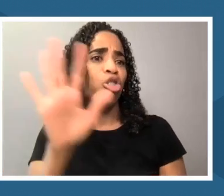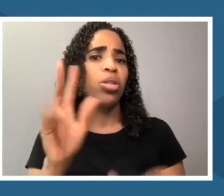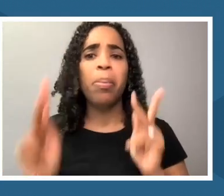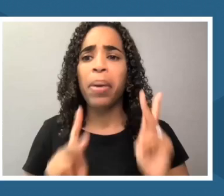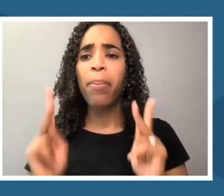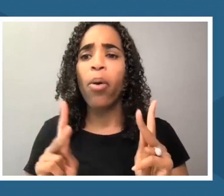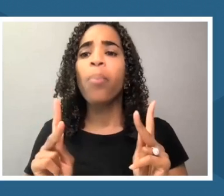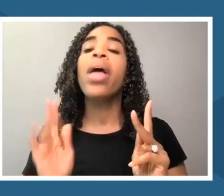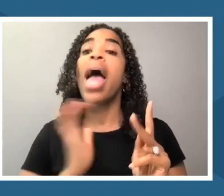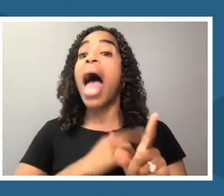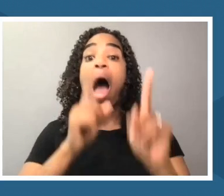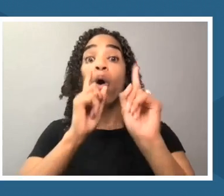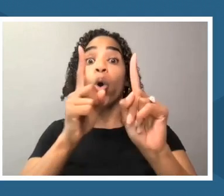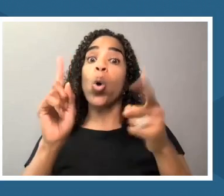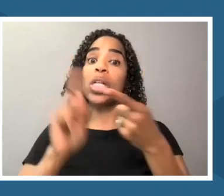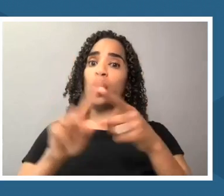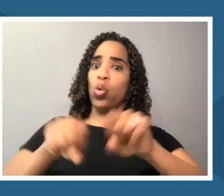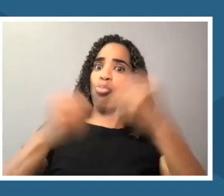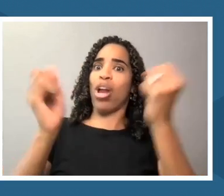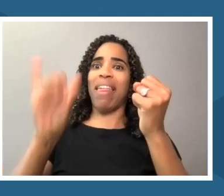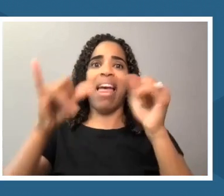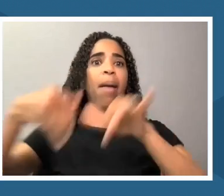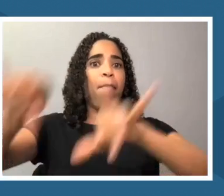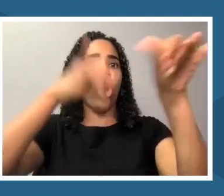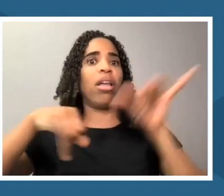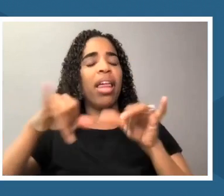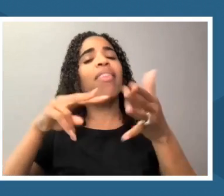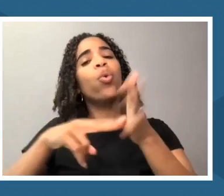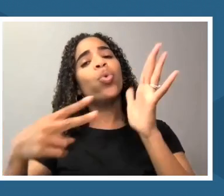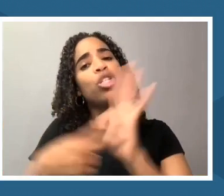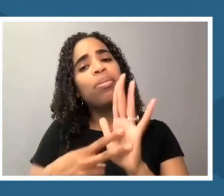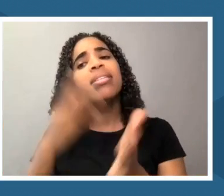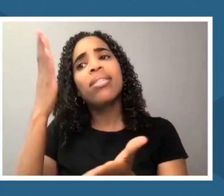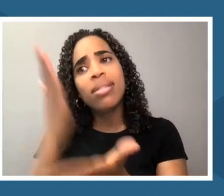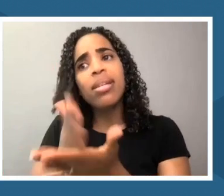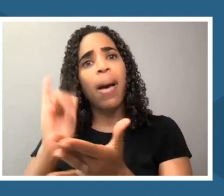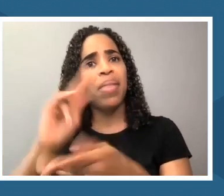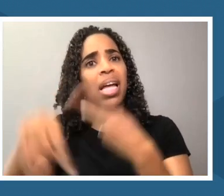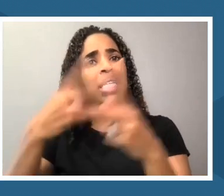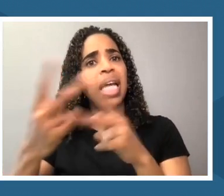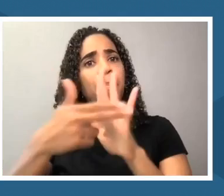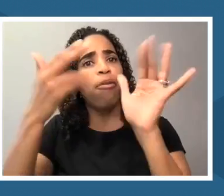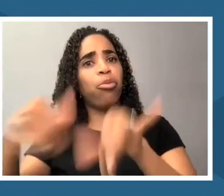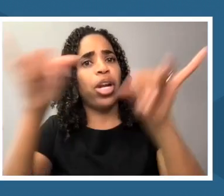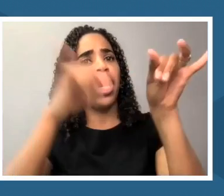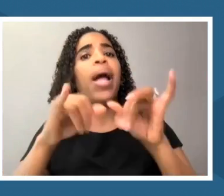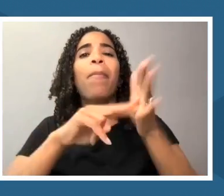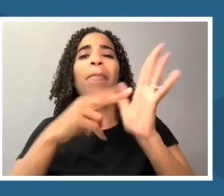the monolith is an intentional rejection against these stereotypes that have long